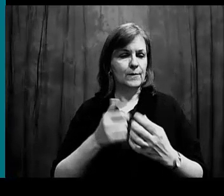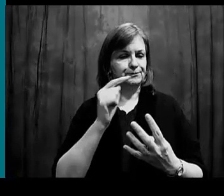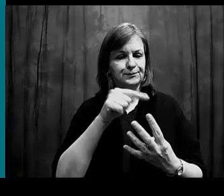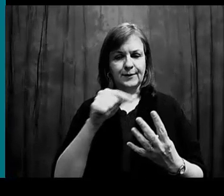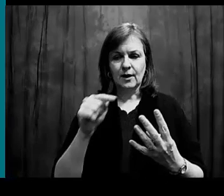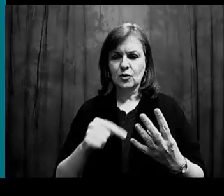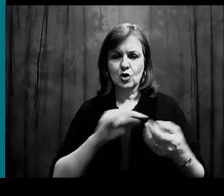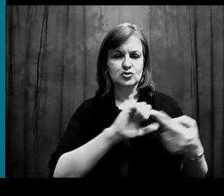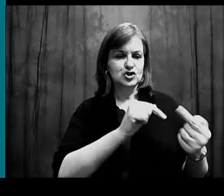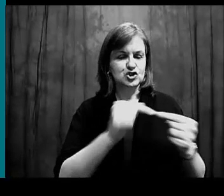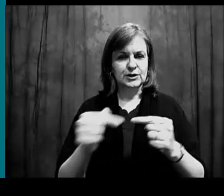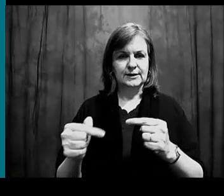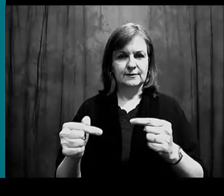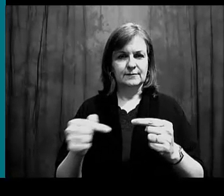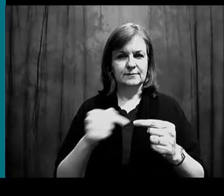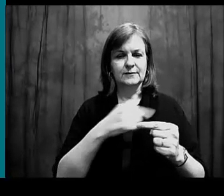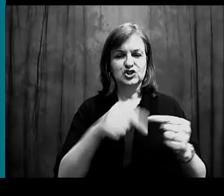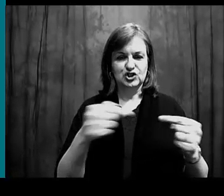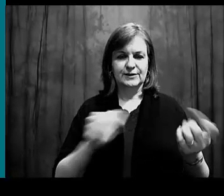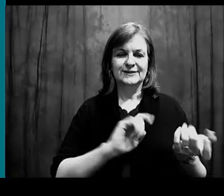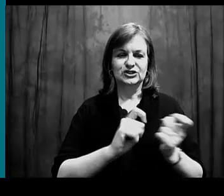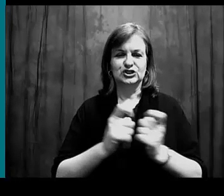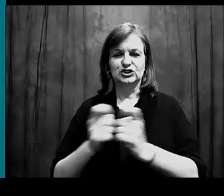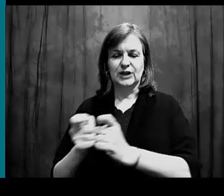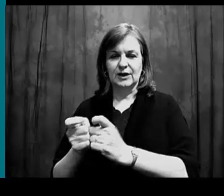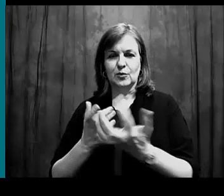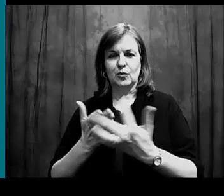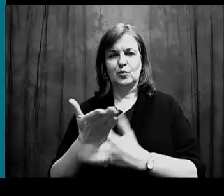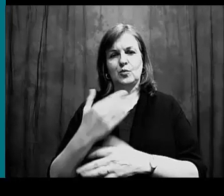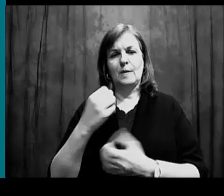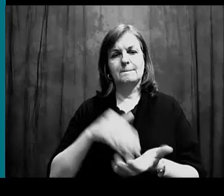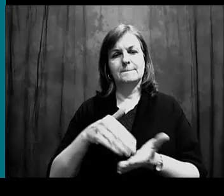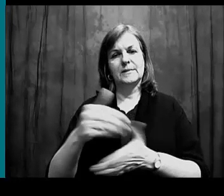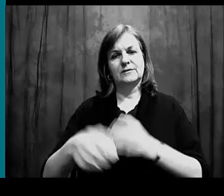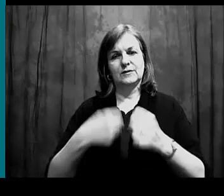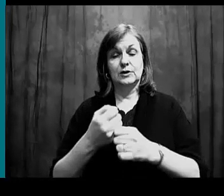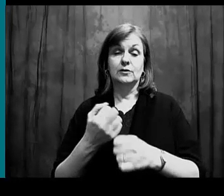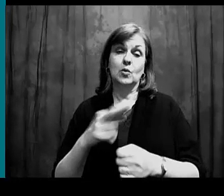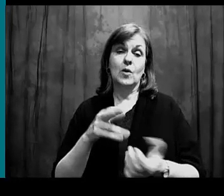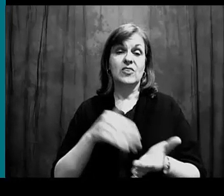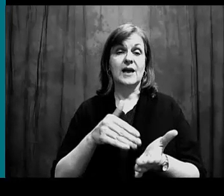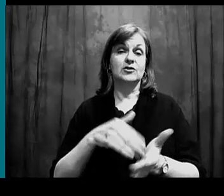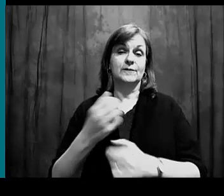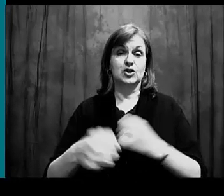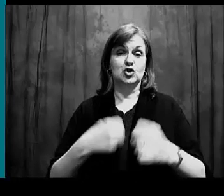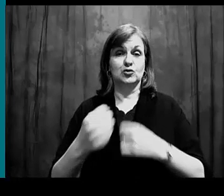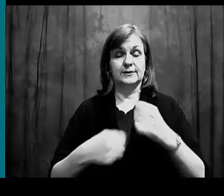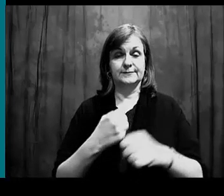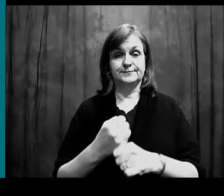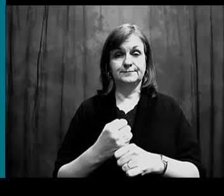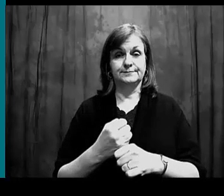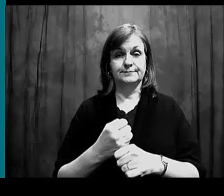how those genes have changed over millions of years or thousands of years